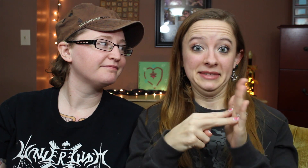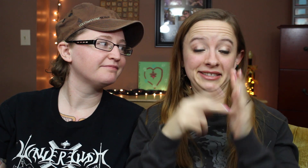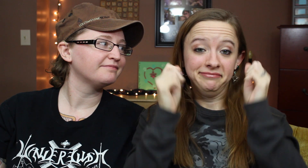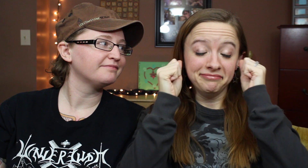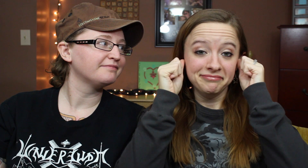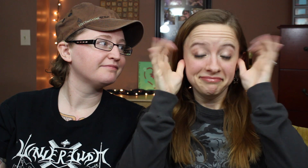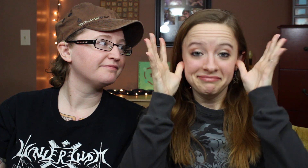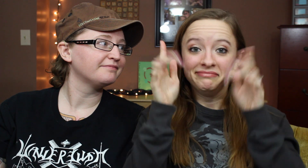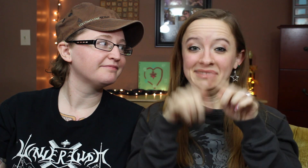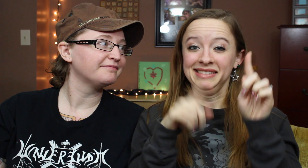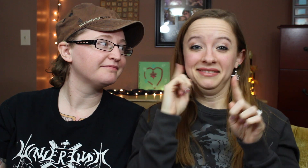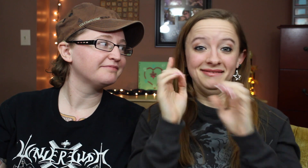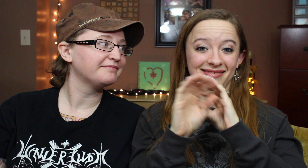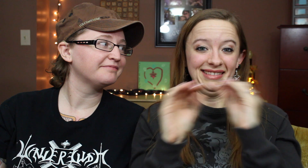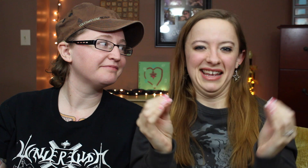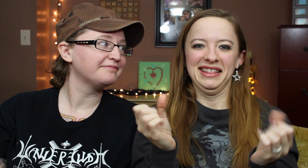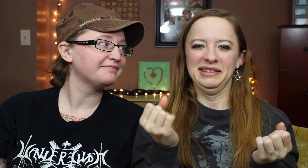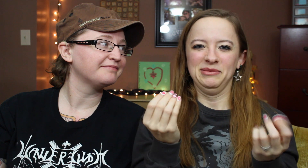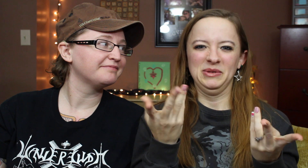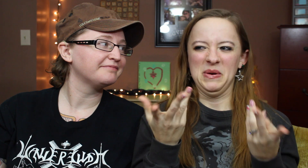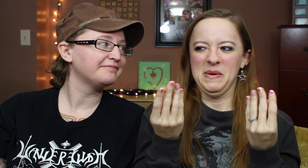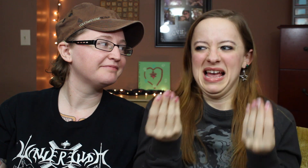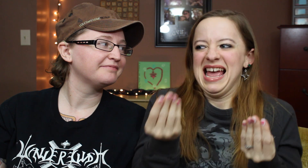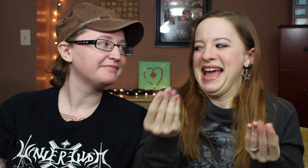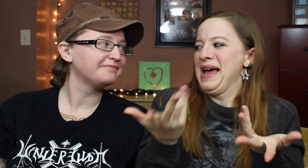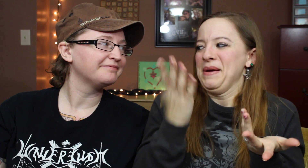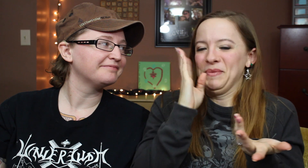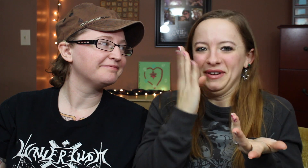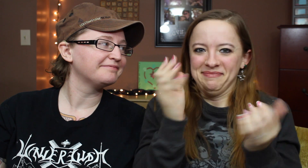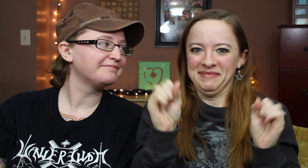you're thinking "deaf" means you can't hear at all, like